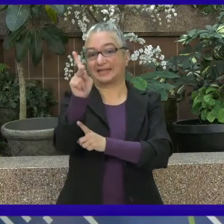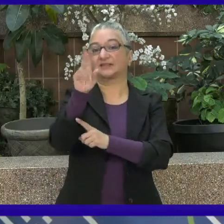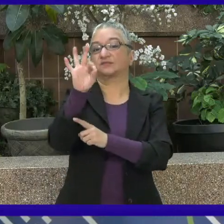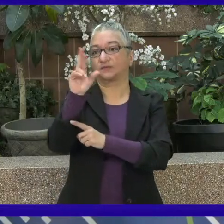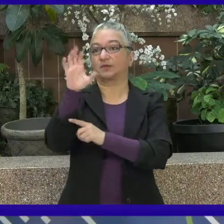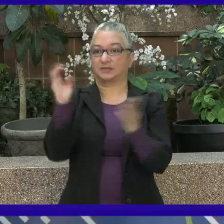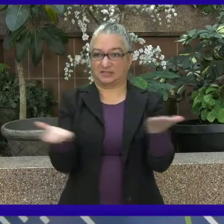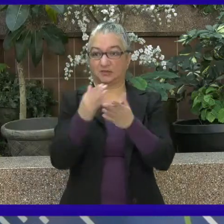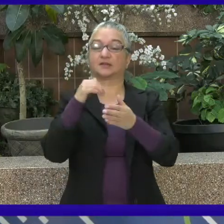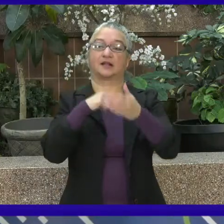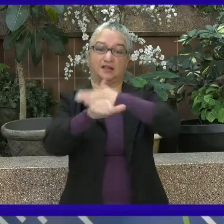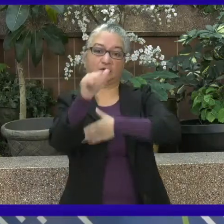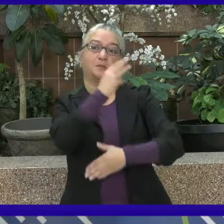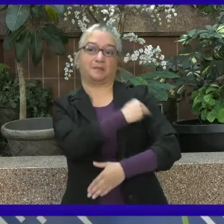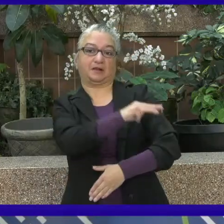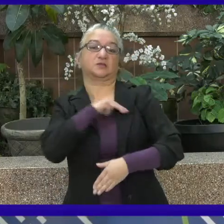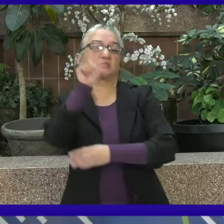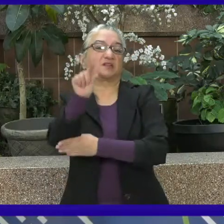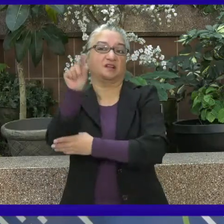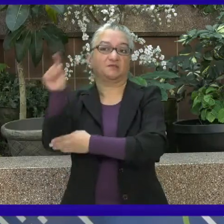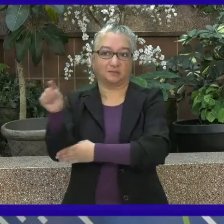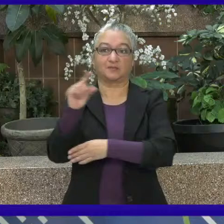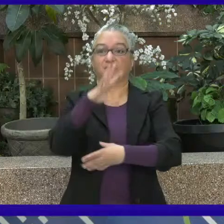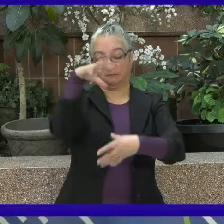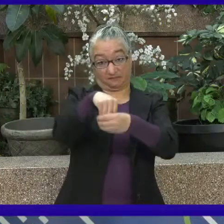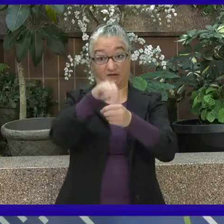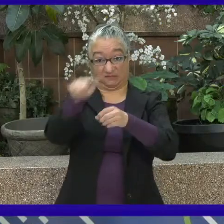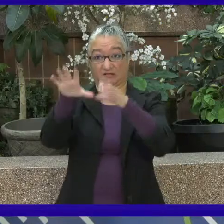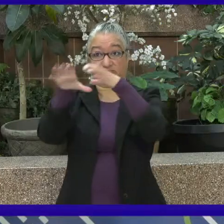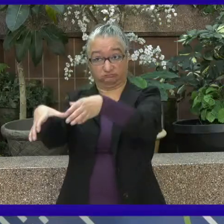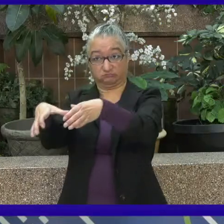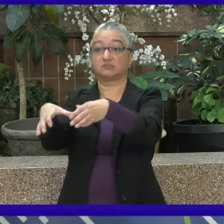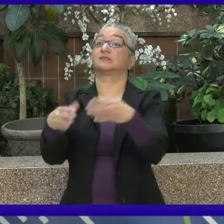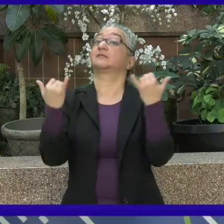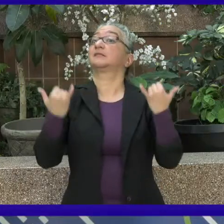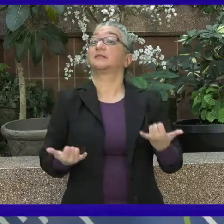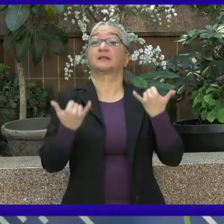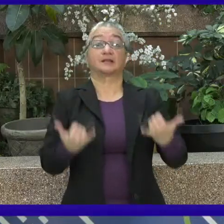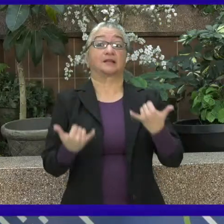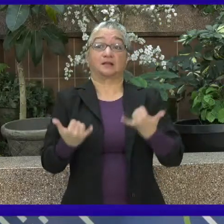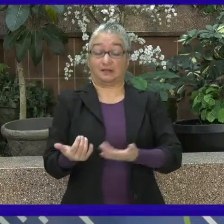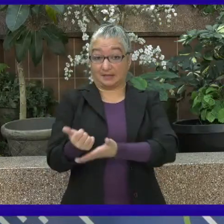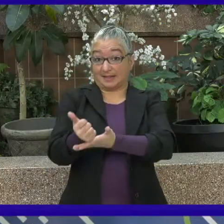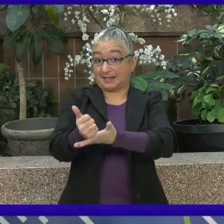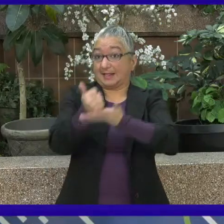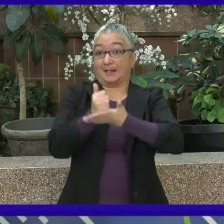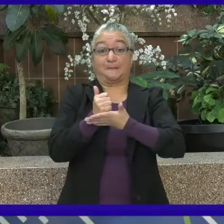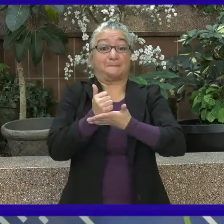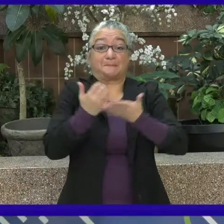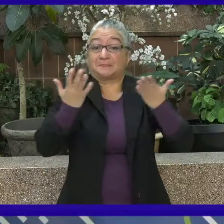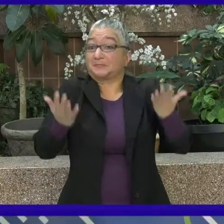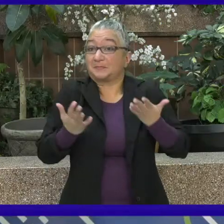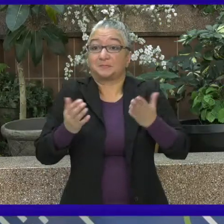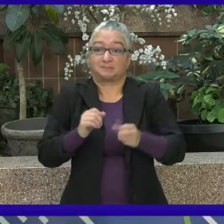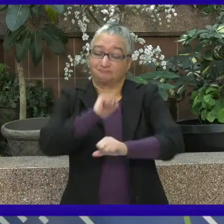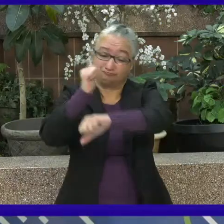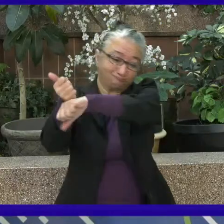privilege of being part of moving vaccine and and planning and implementing clinics to every corner